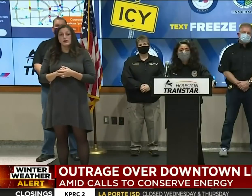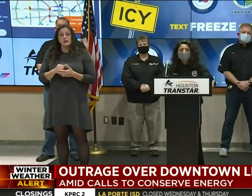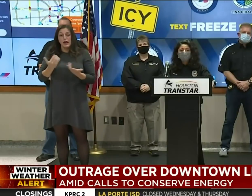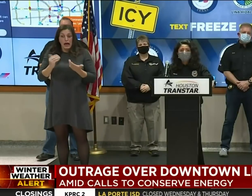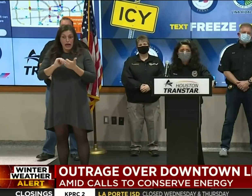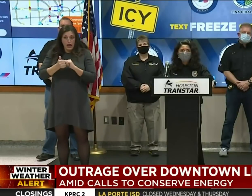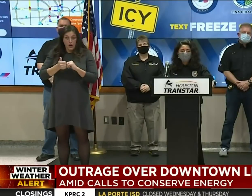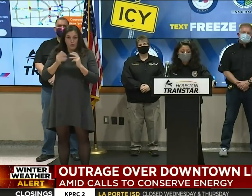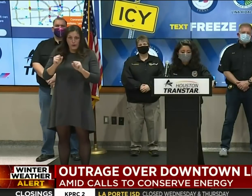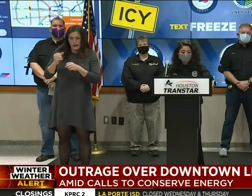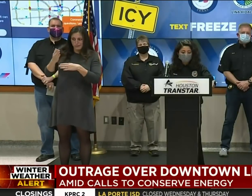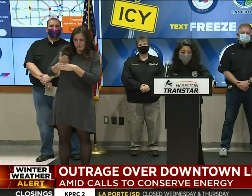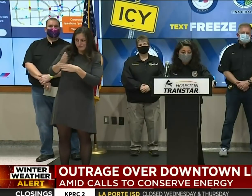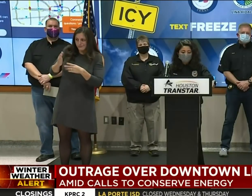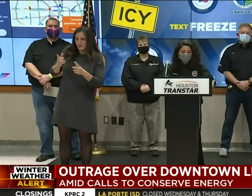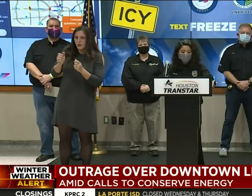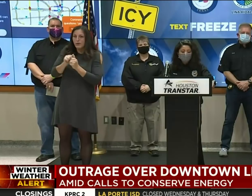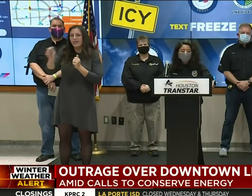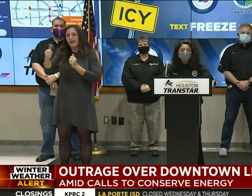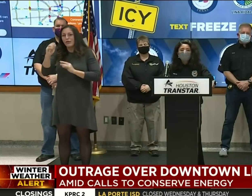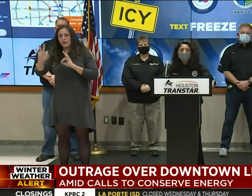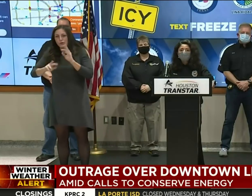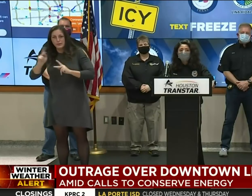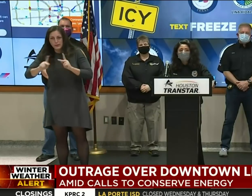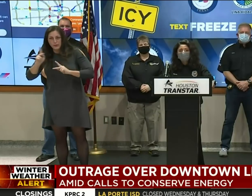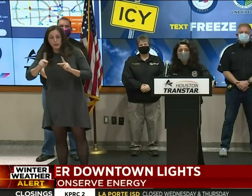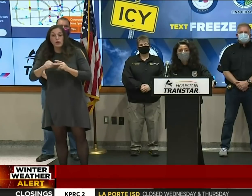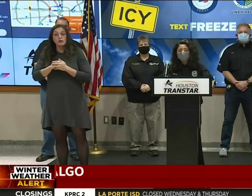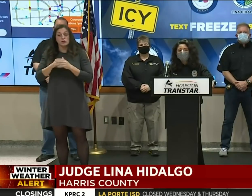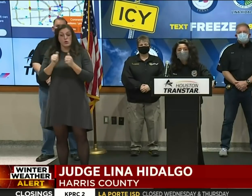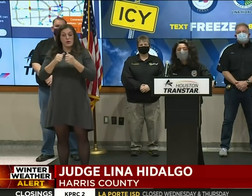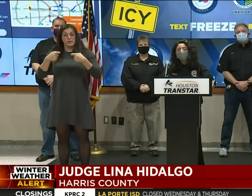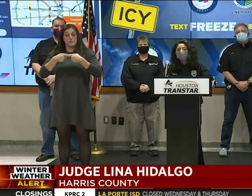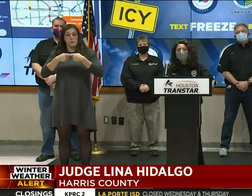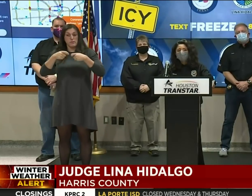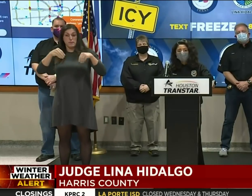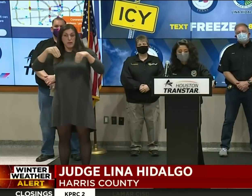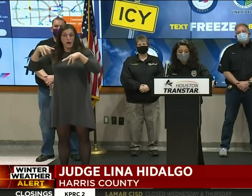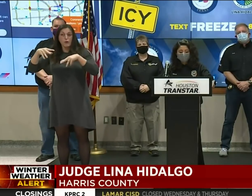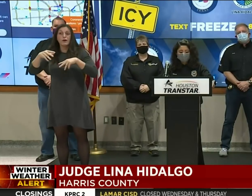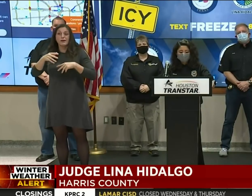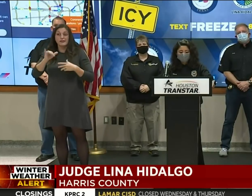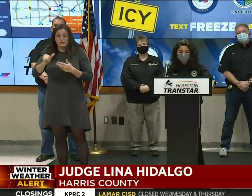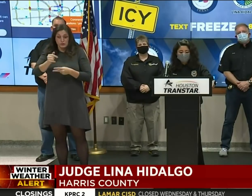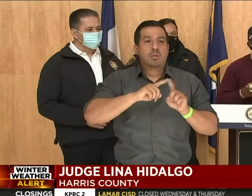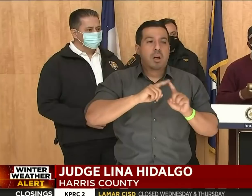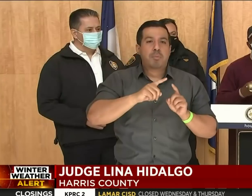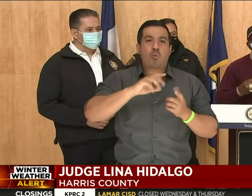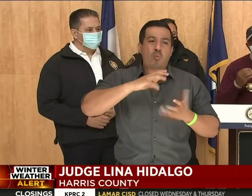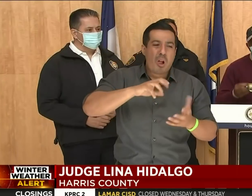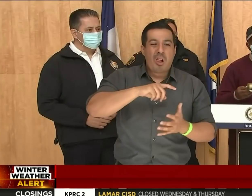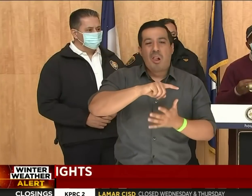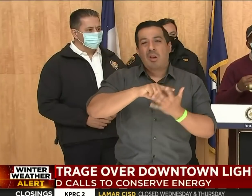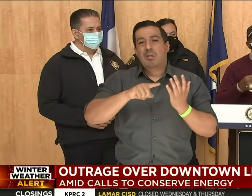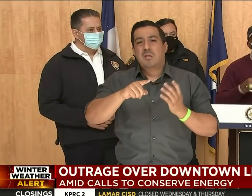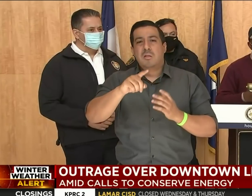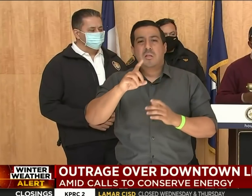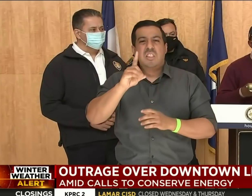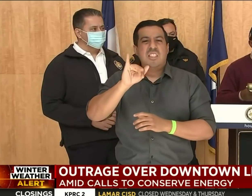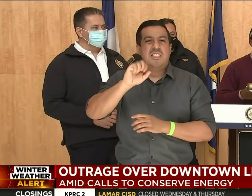TO ADD OUTRAGE TO THE EQUATION THIS CURIOUS SINCE THROW CALL LEADERS WERE PREACHING THE OPPOSITE. WHEN IT COMES TO POWER